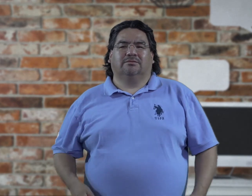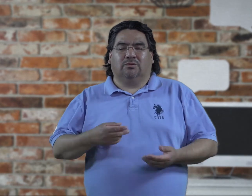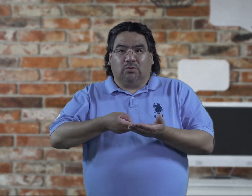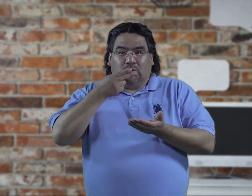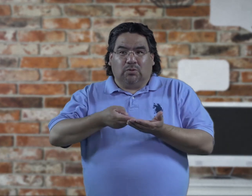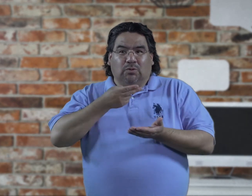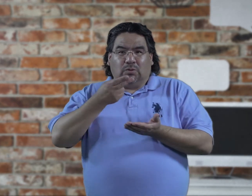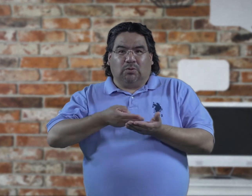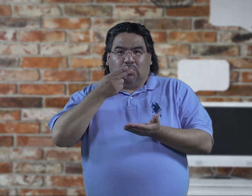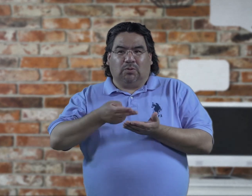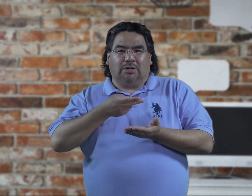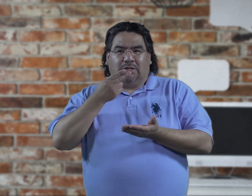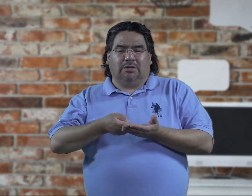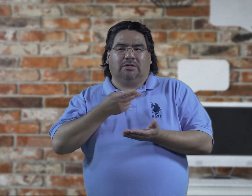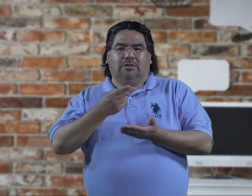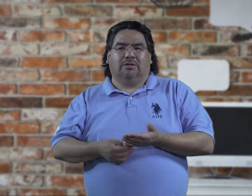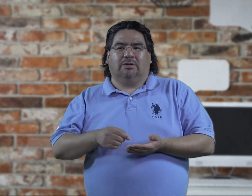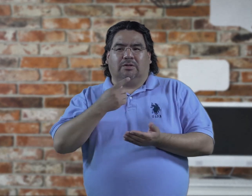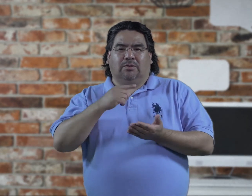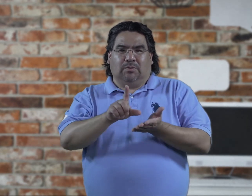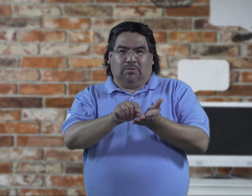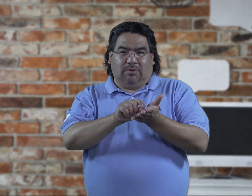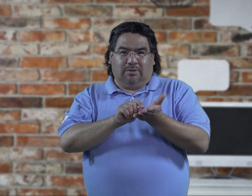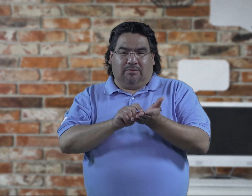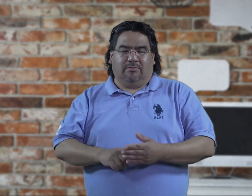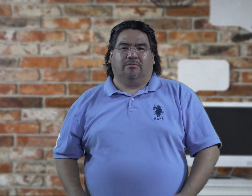Soup Strawberries